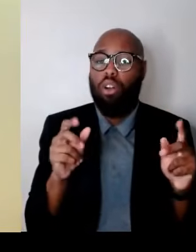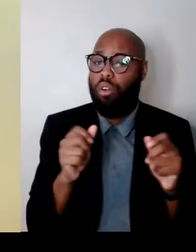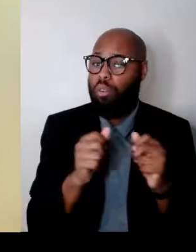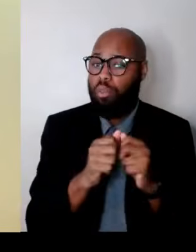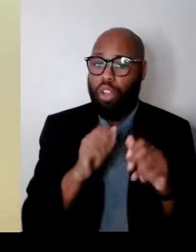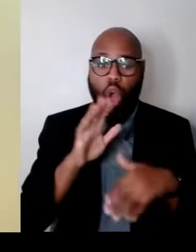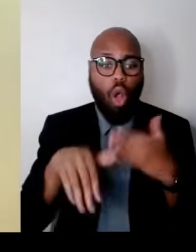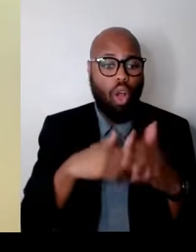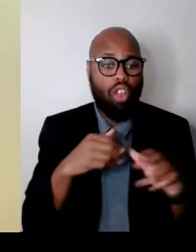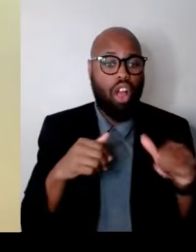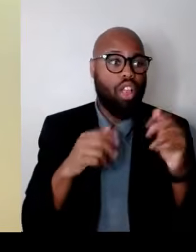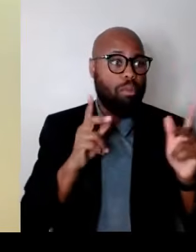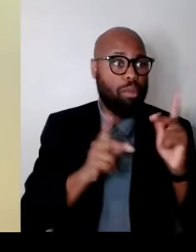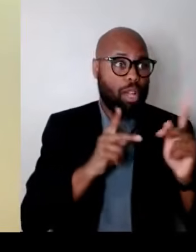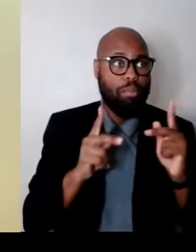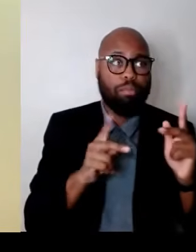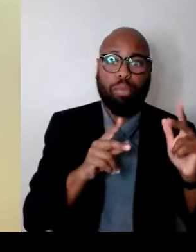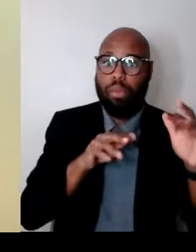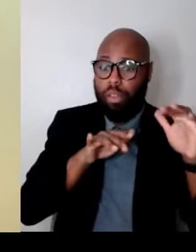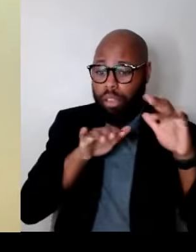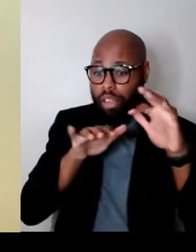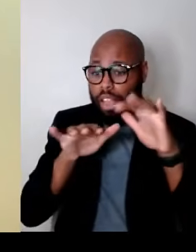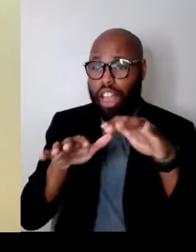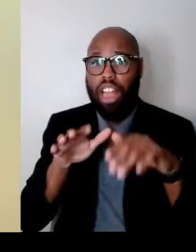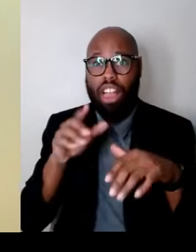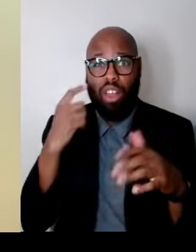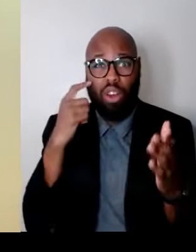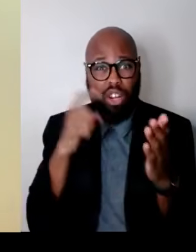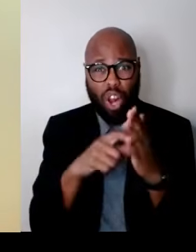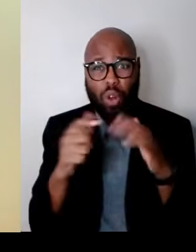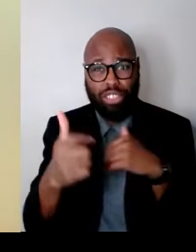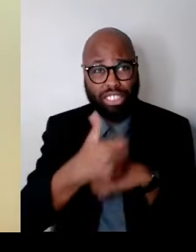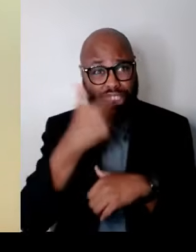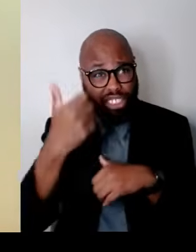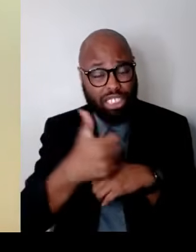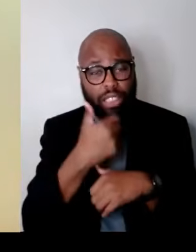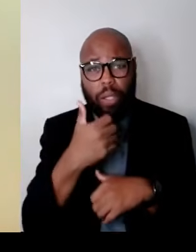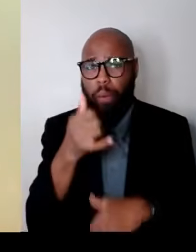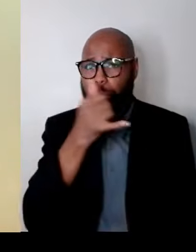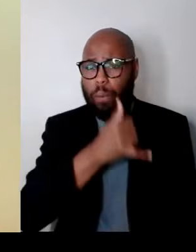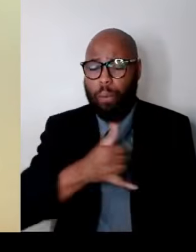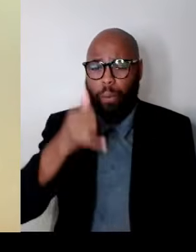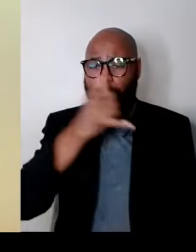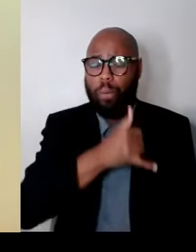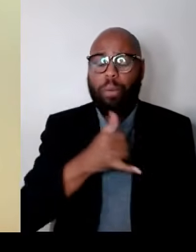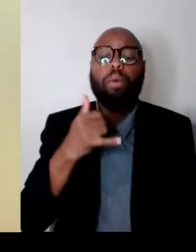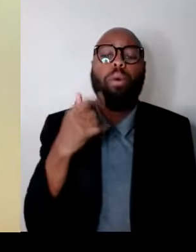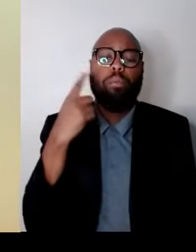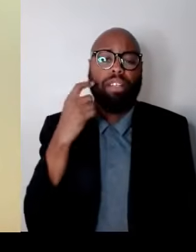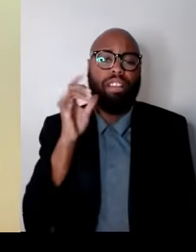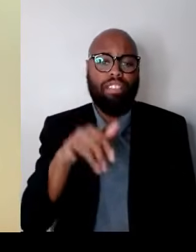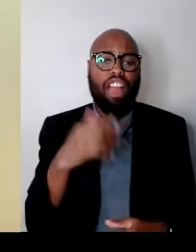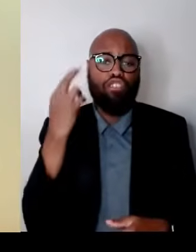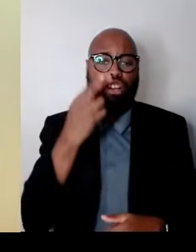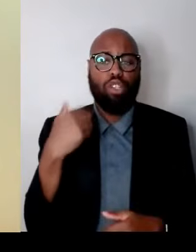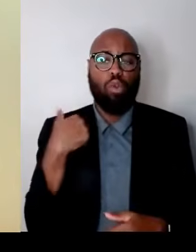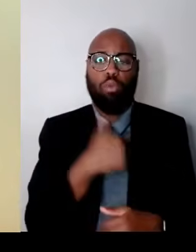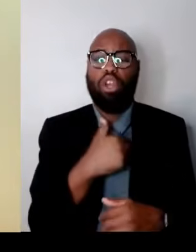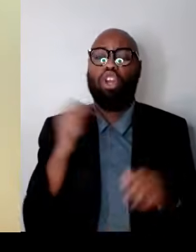because there was a clear and present danger. And because of that, we were able to organize and mobilize tens of thousands